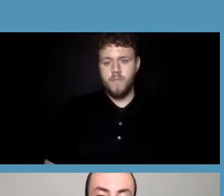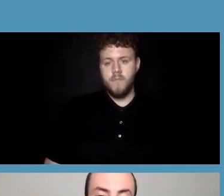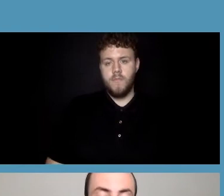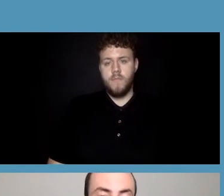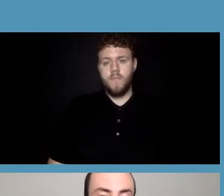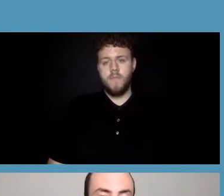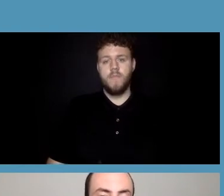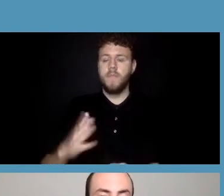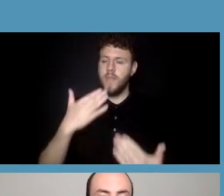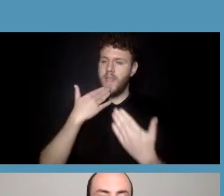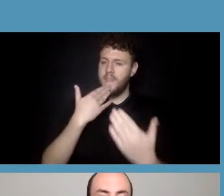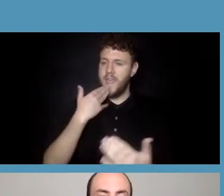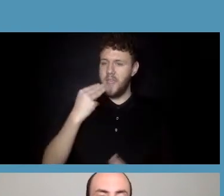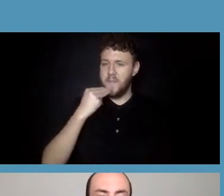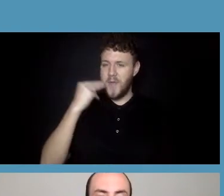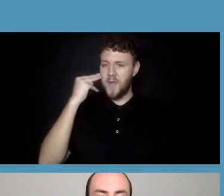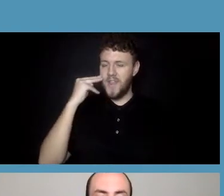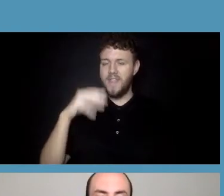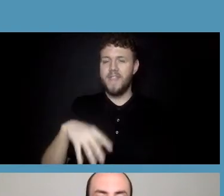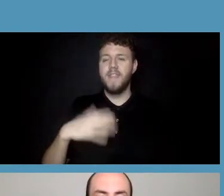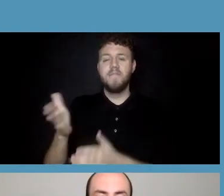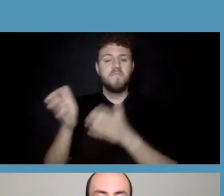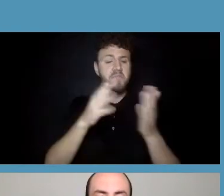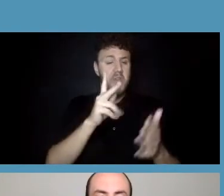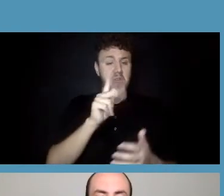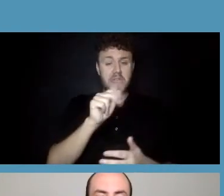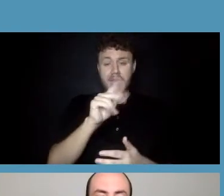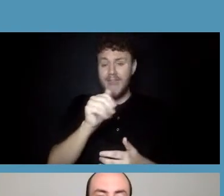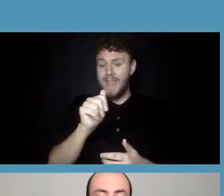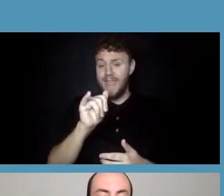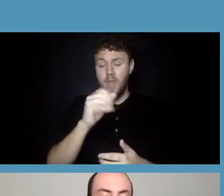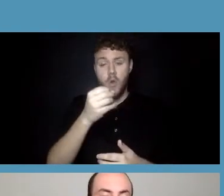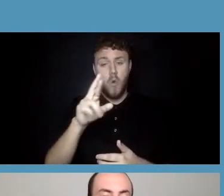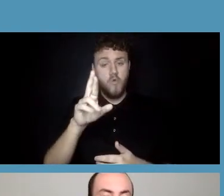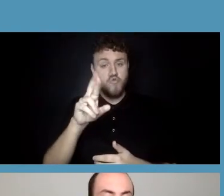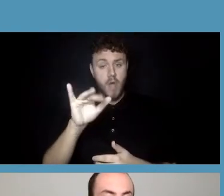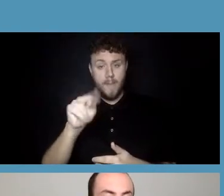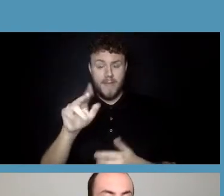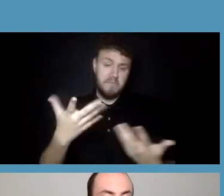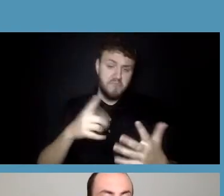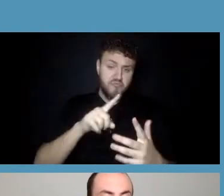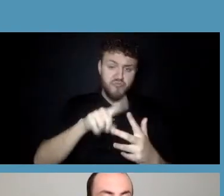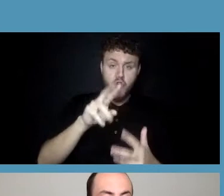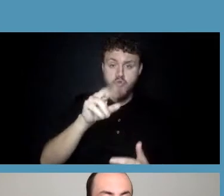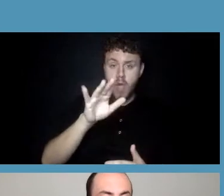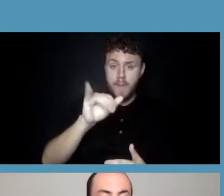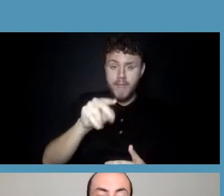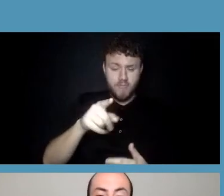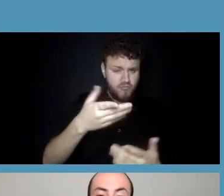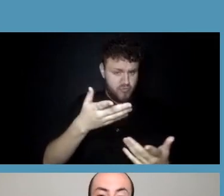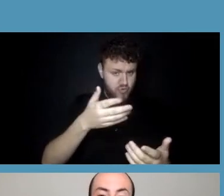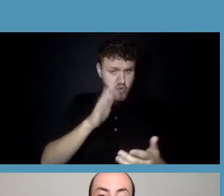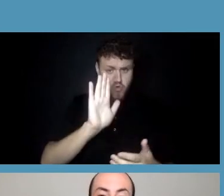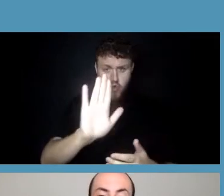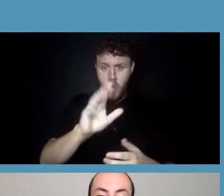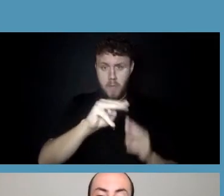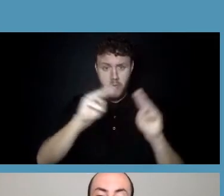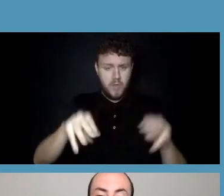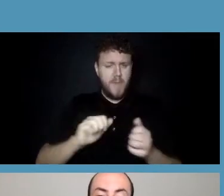Thank you, Meredith, how about we start with Robin, how do you handle that at the Peale.